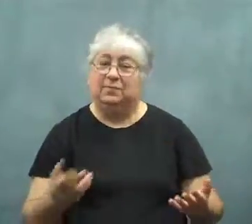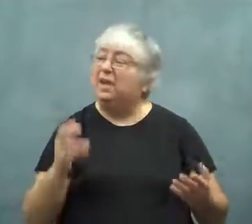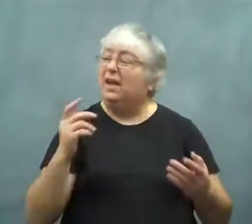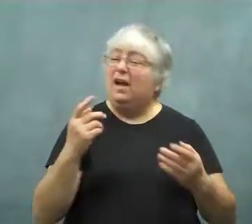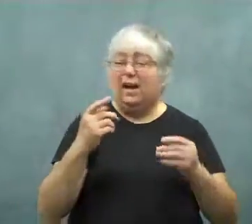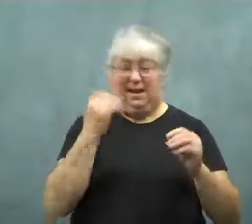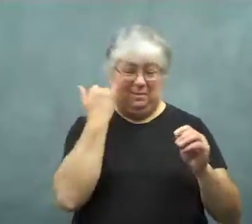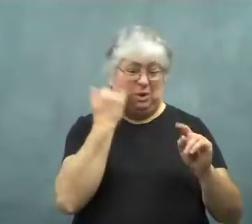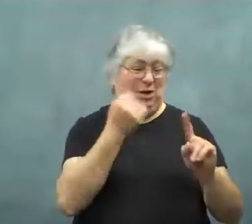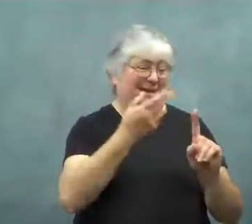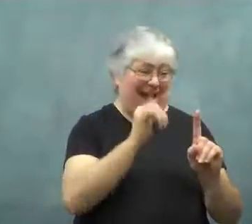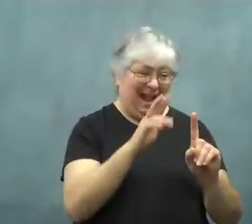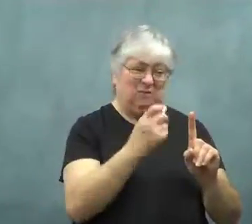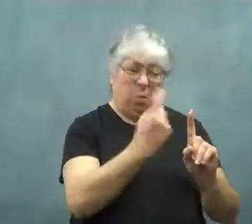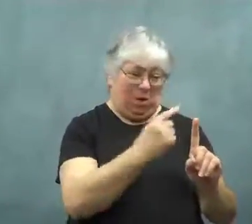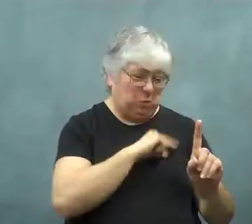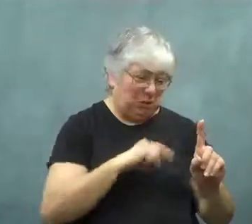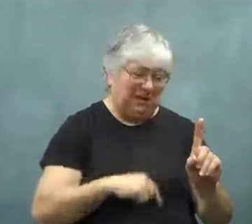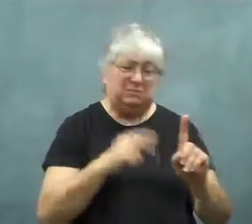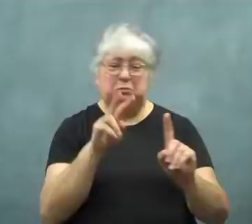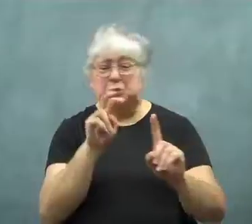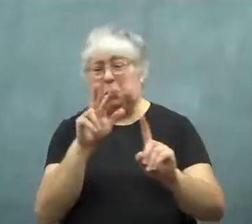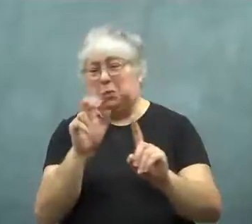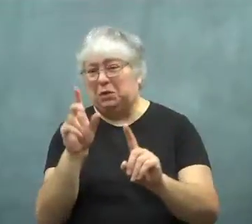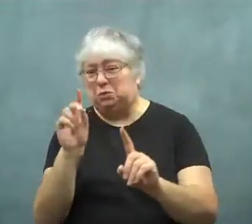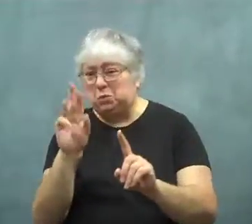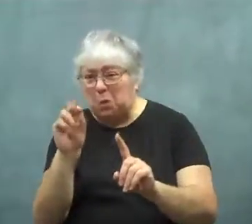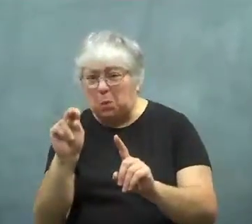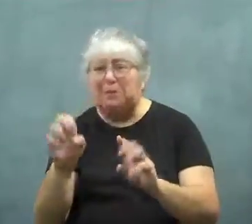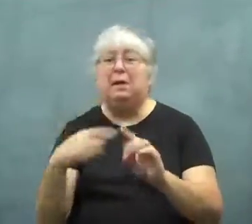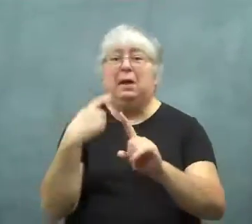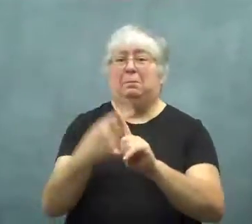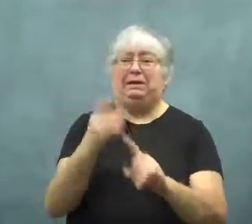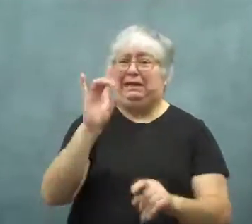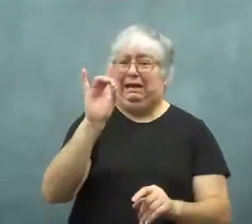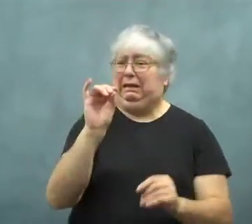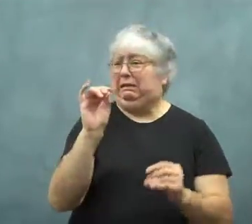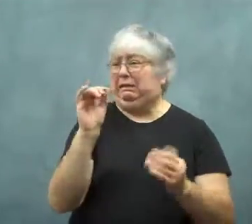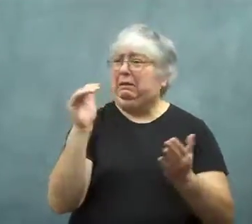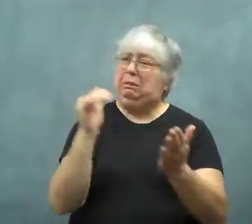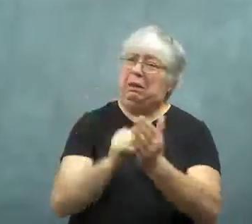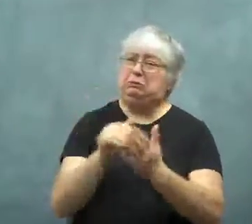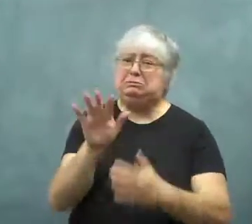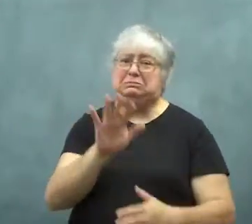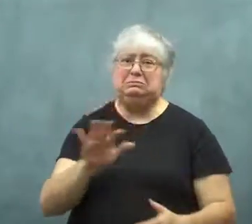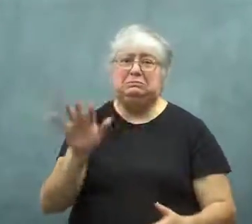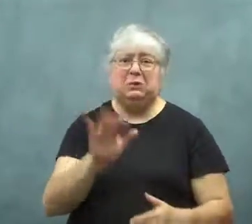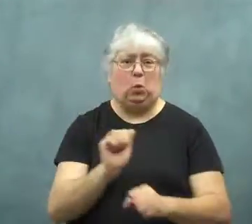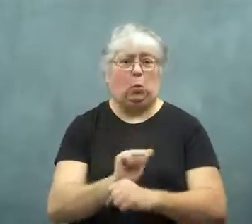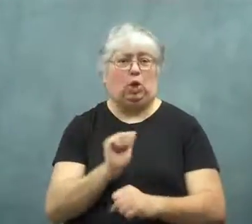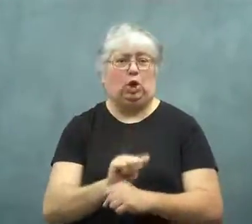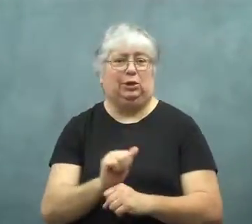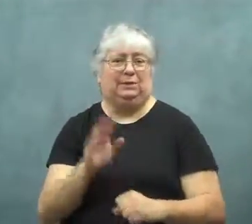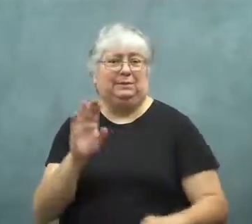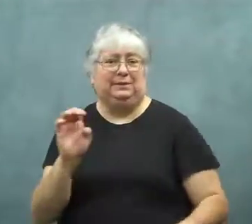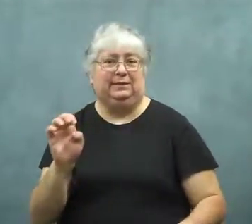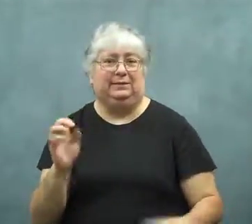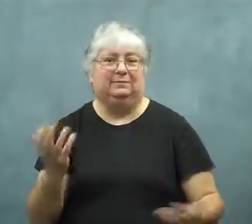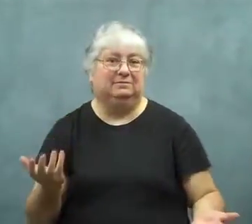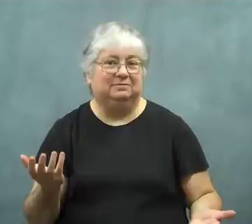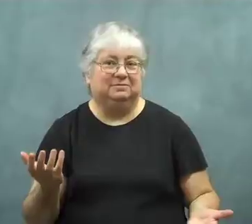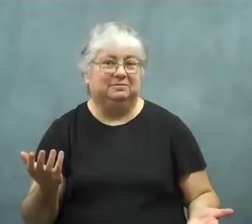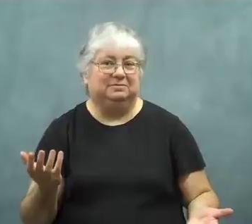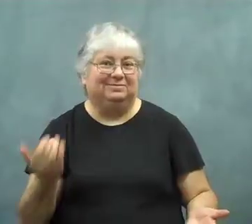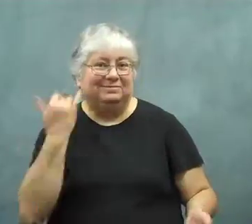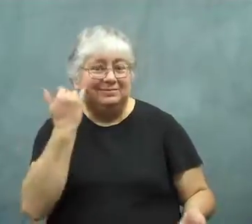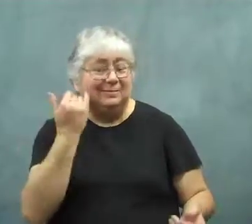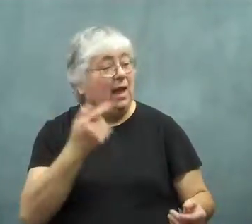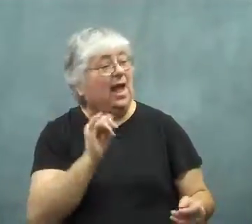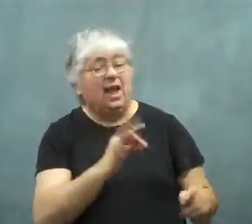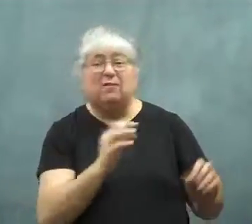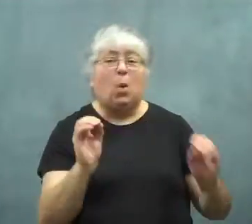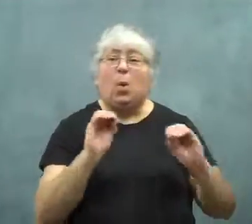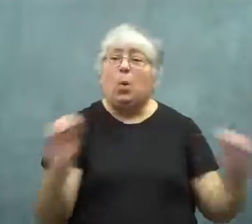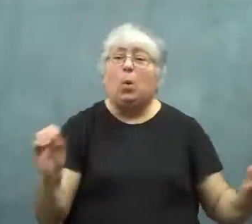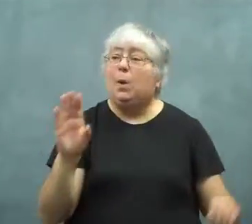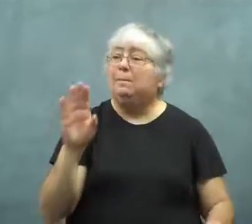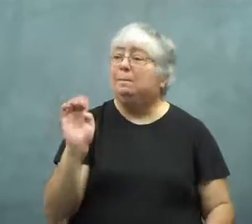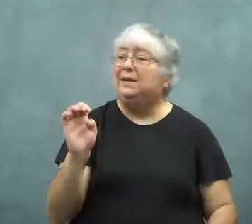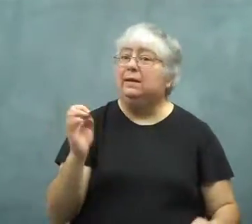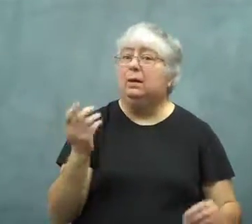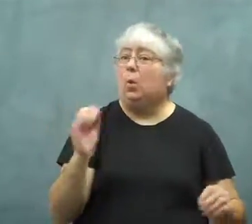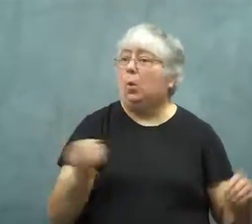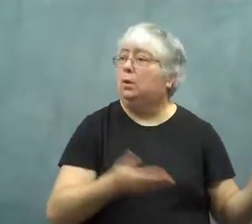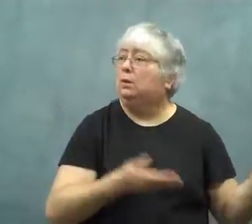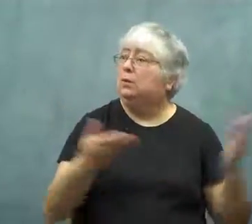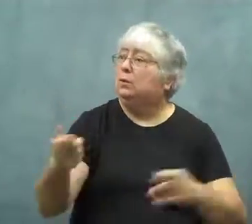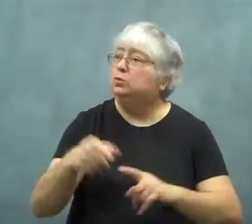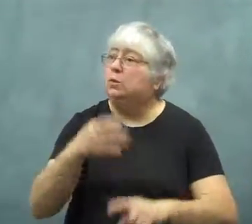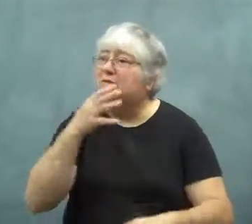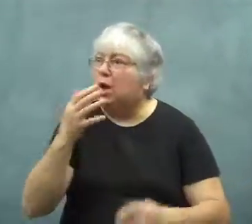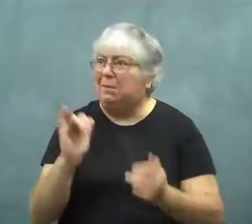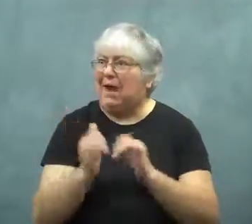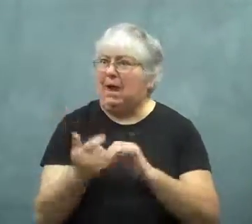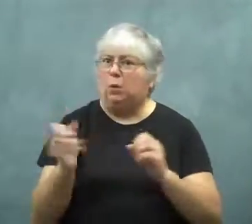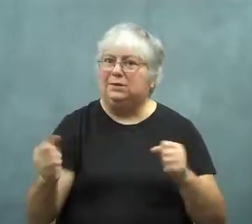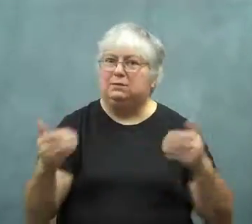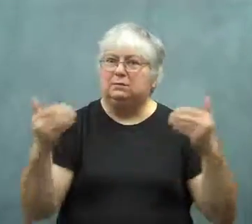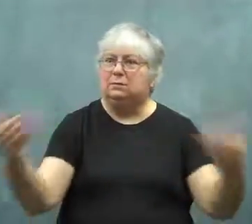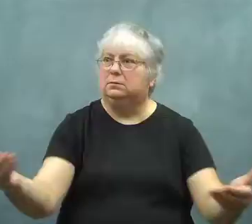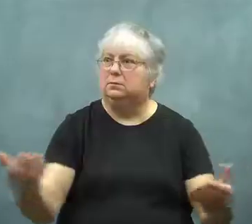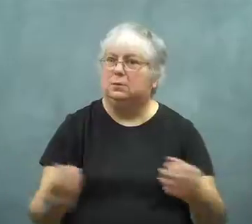Besides the queen and drones, there are about 80,000 worker bees.